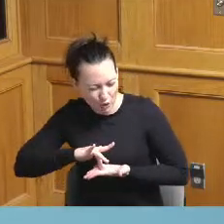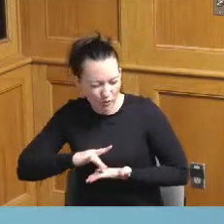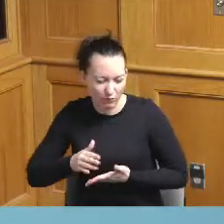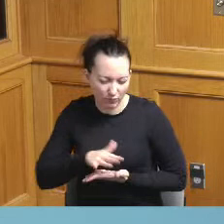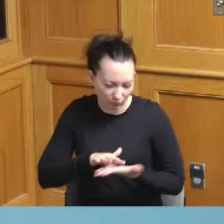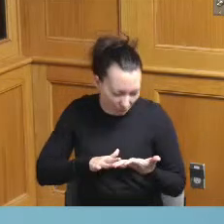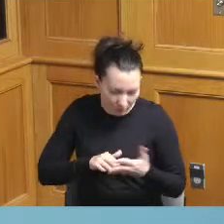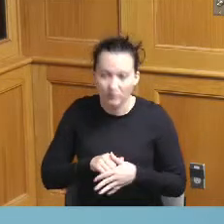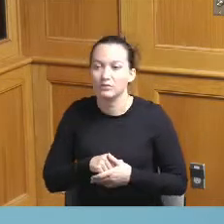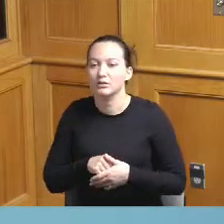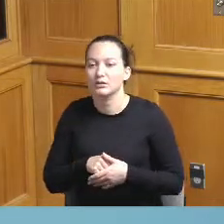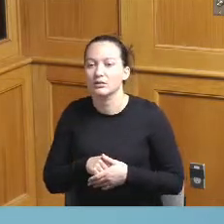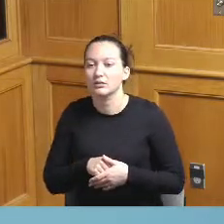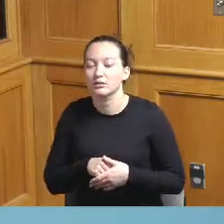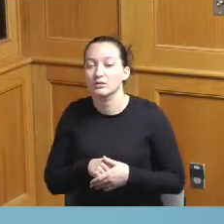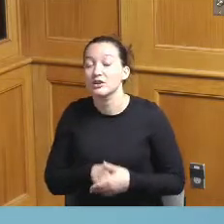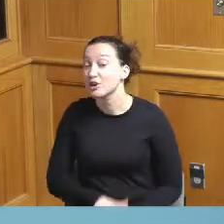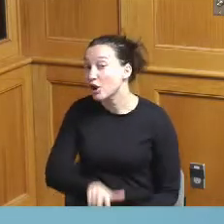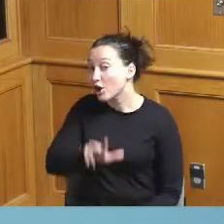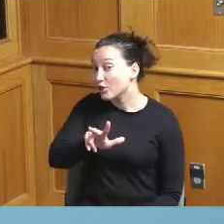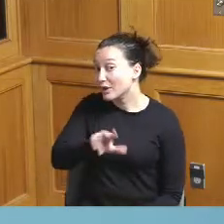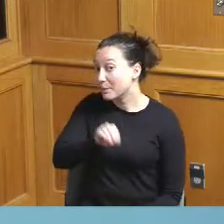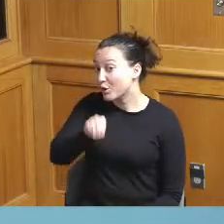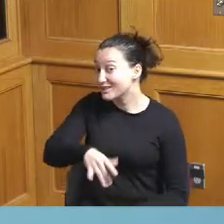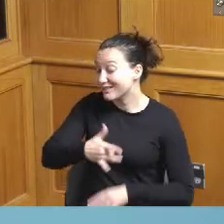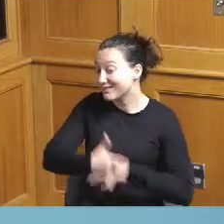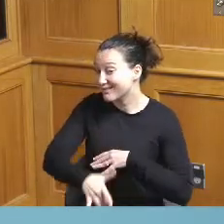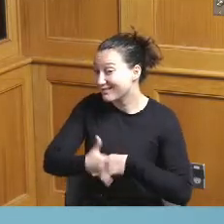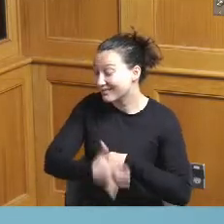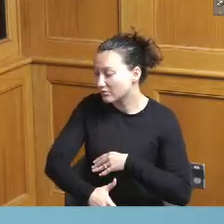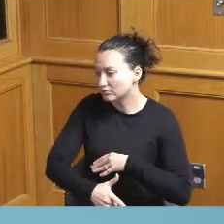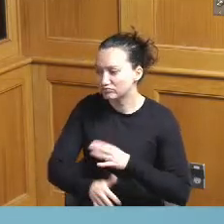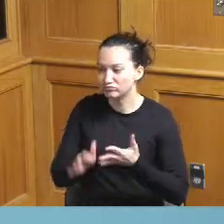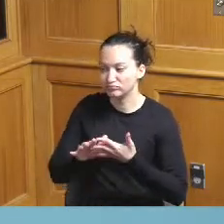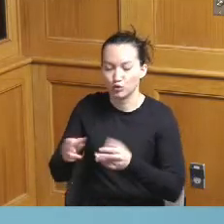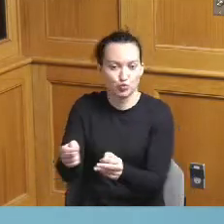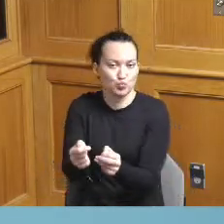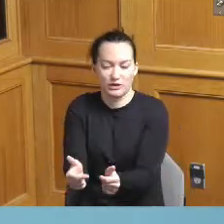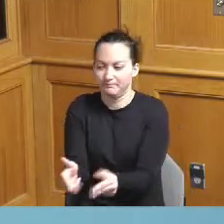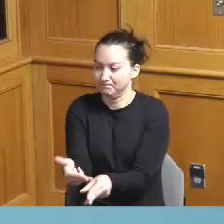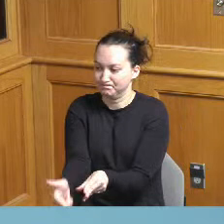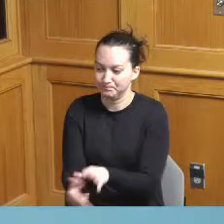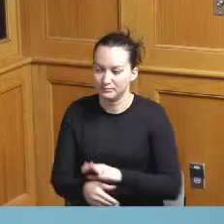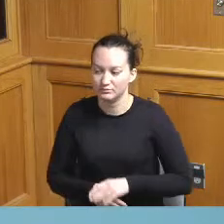um I'd like to discuss the three percent vacancy rate just vague you know quickly but I really